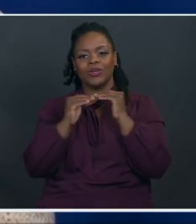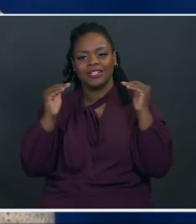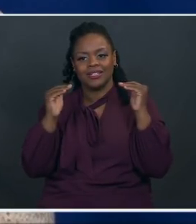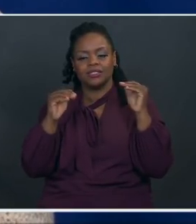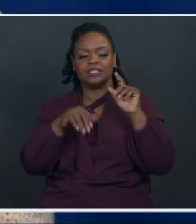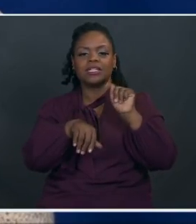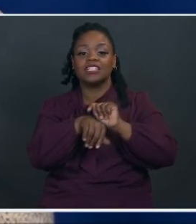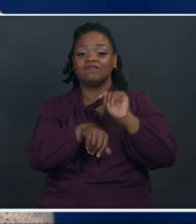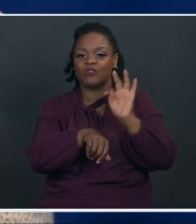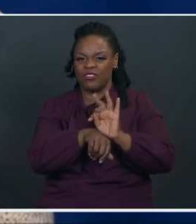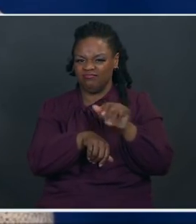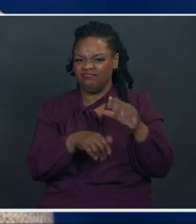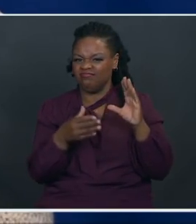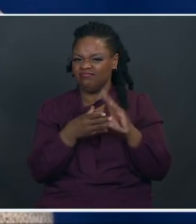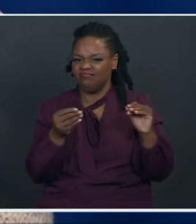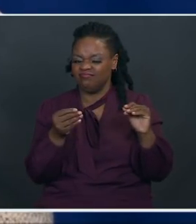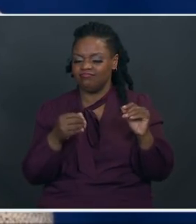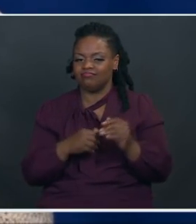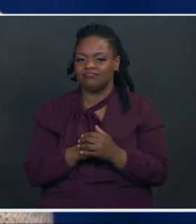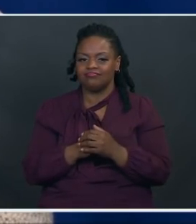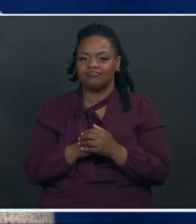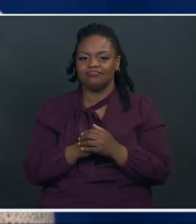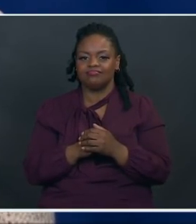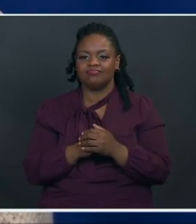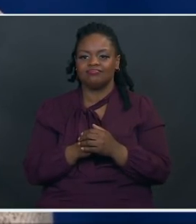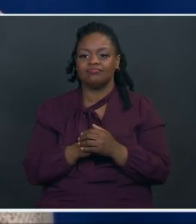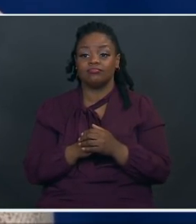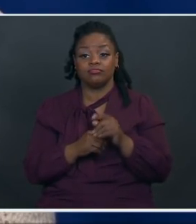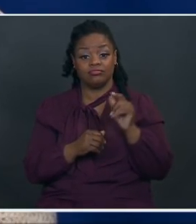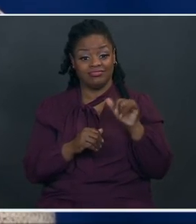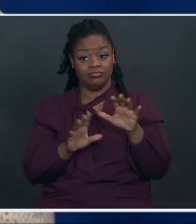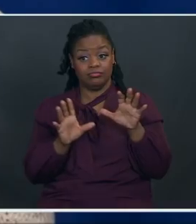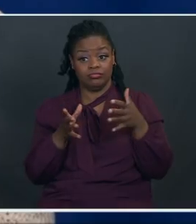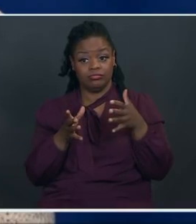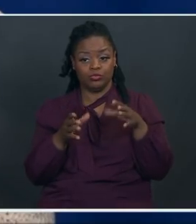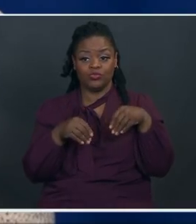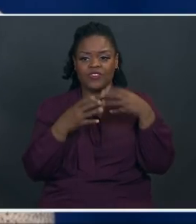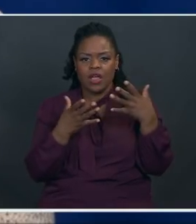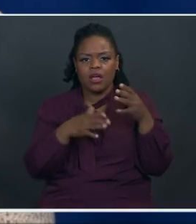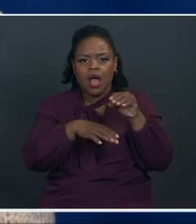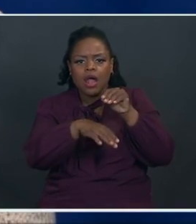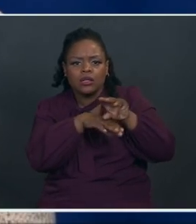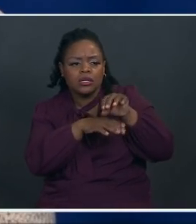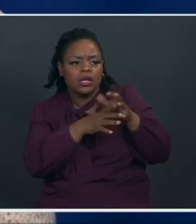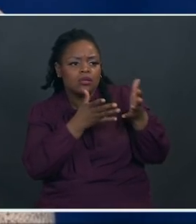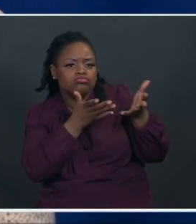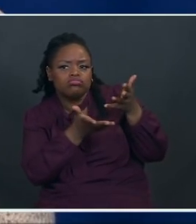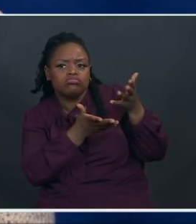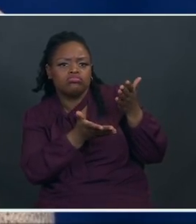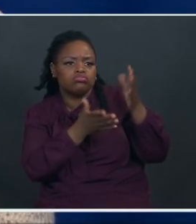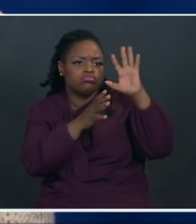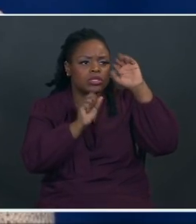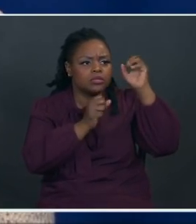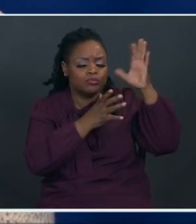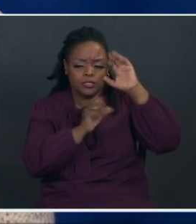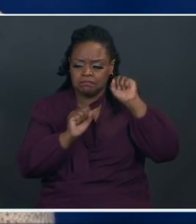for providing specific recommendations to the President through the COVID-19 response coordinator for mitigating the health inequities